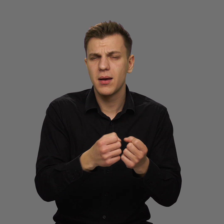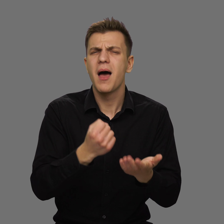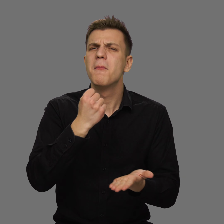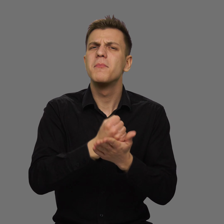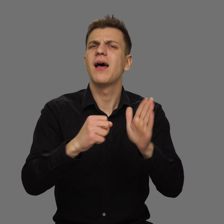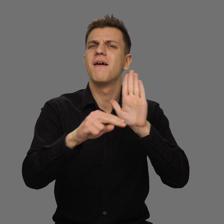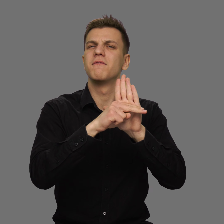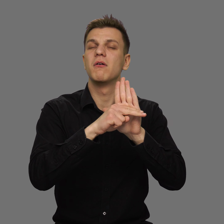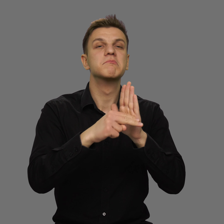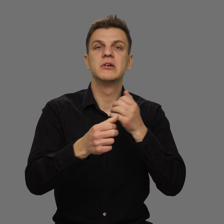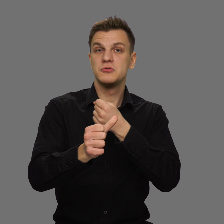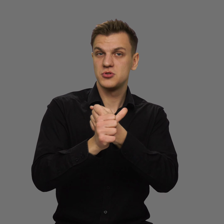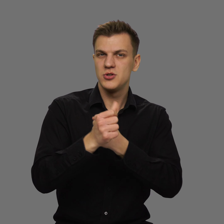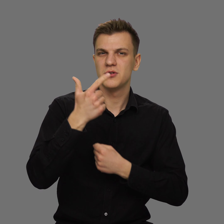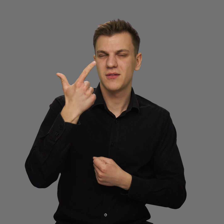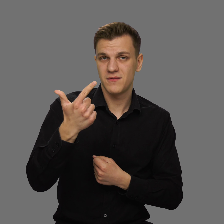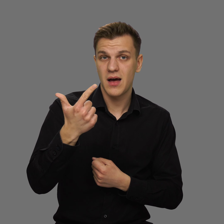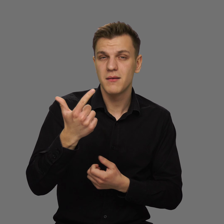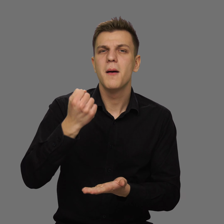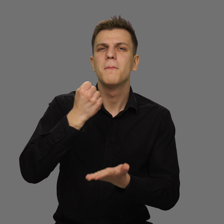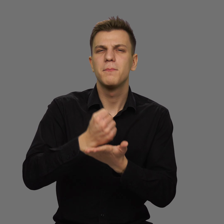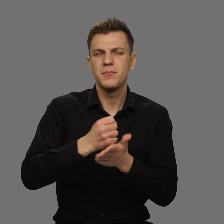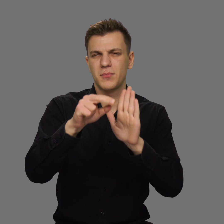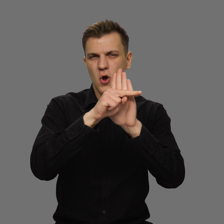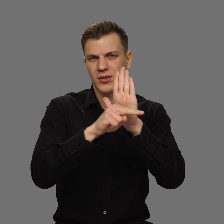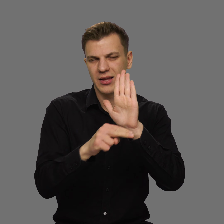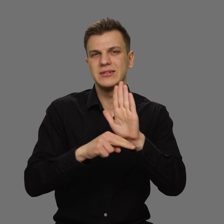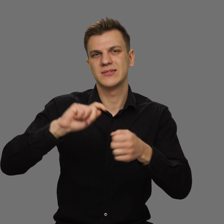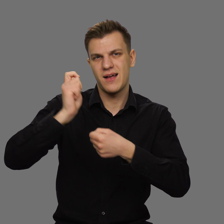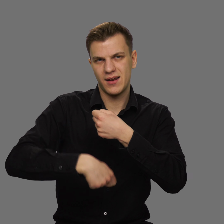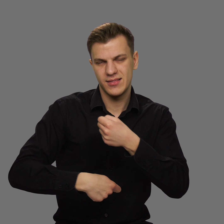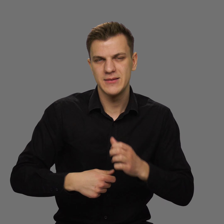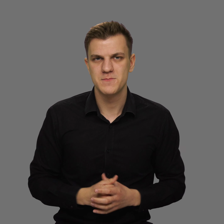specifically 62 article of the Polish Fiscal Penal Code.